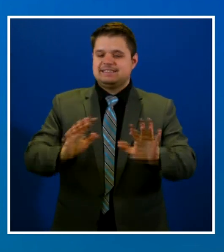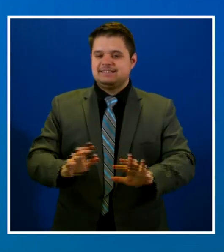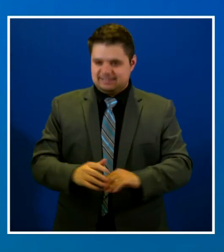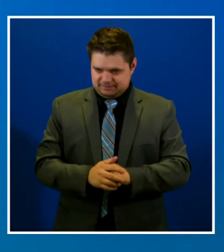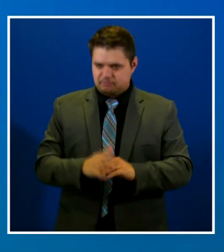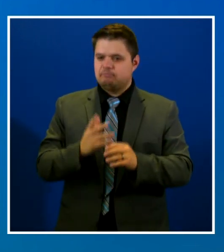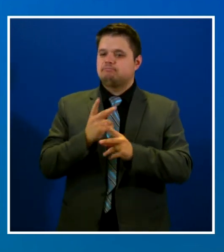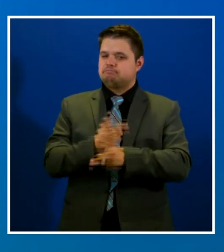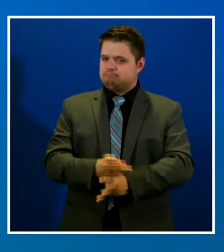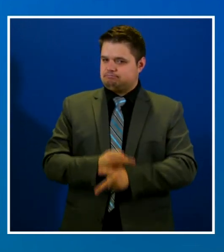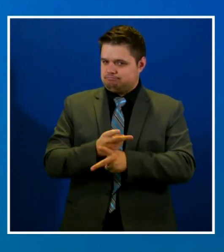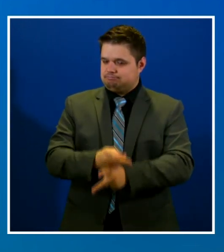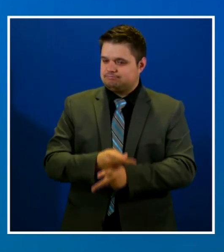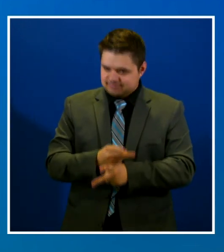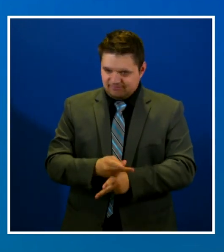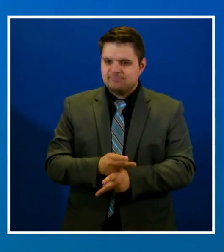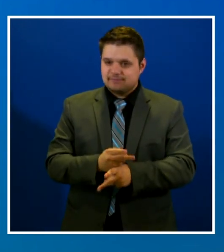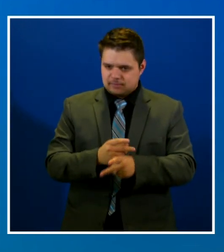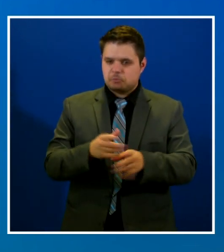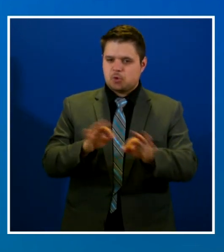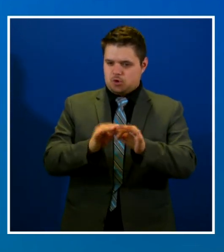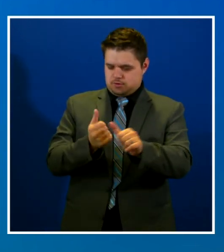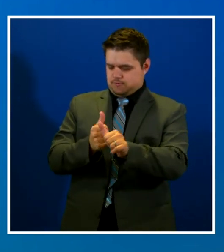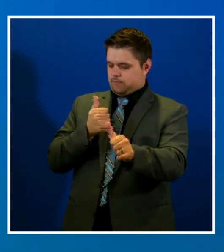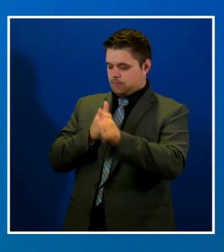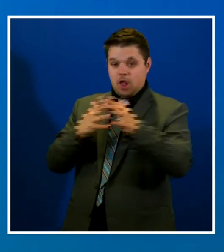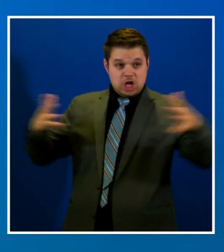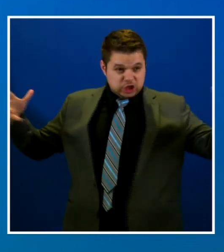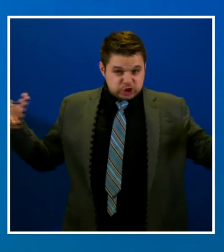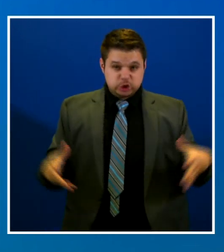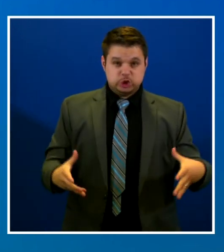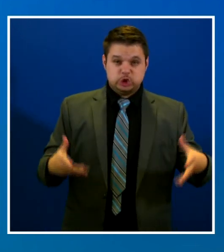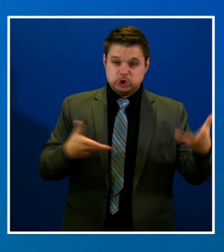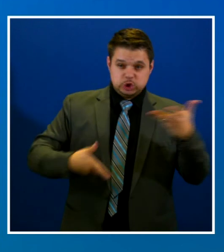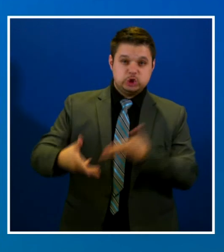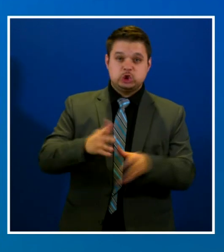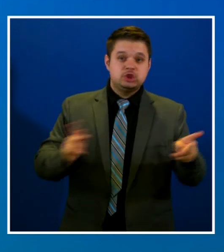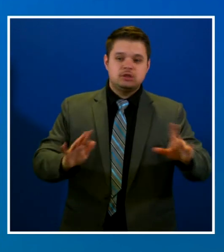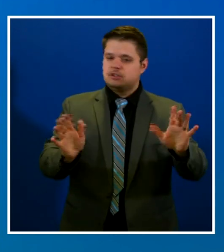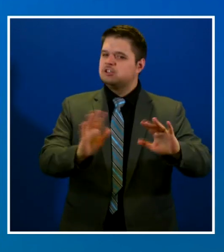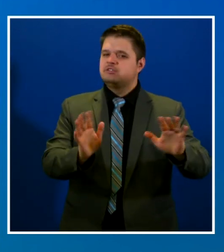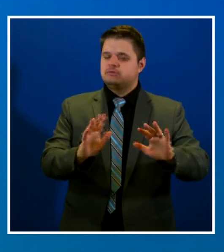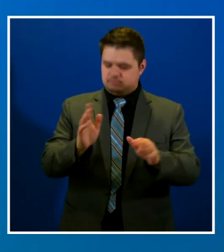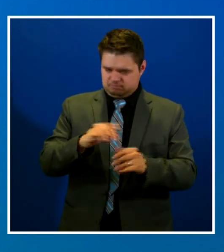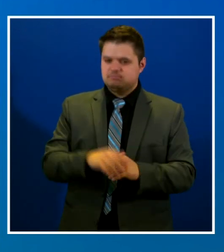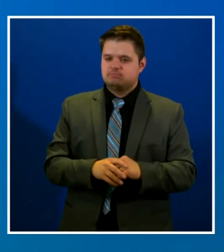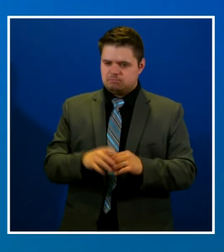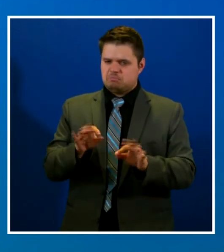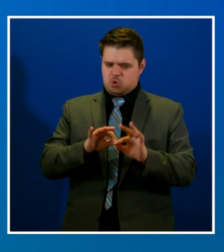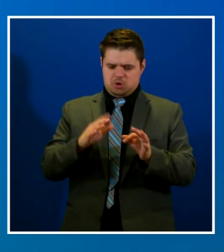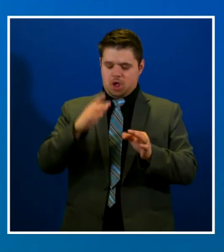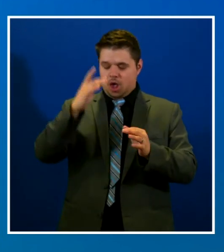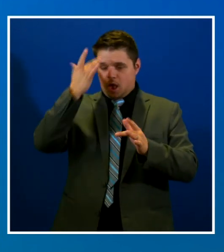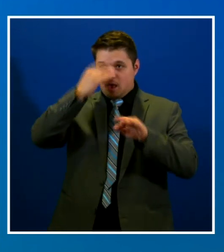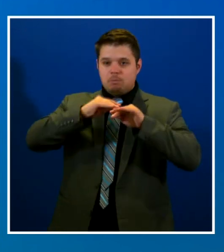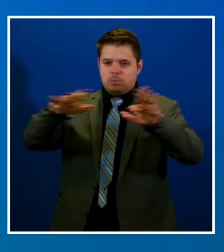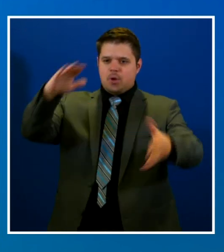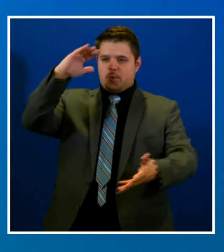Please try to avoid gatherings to slow the spread of the virus. We want to help all out in our community to stay healthy until